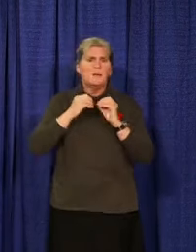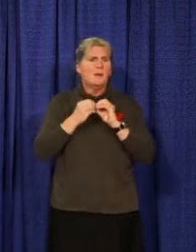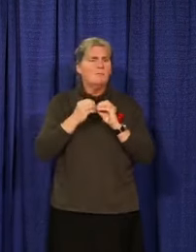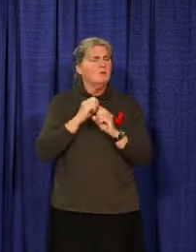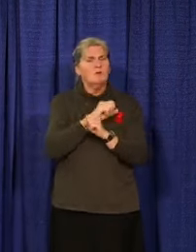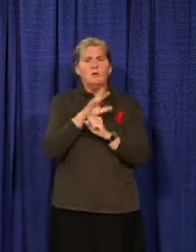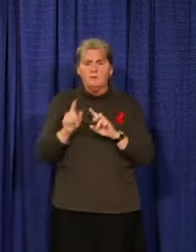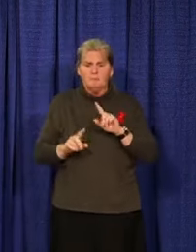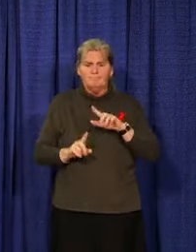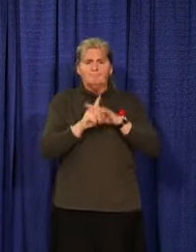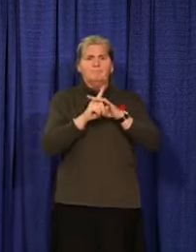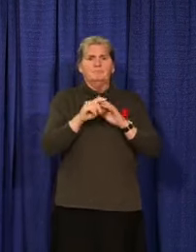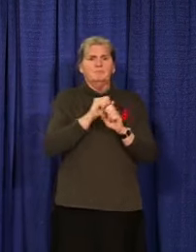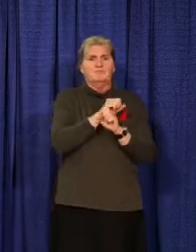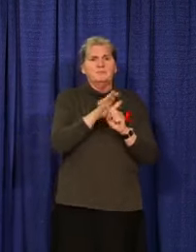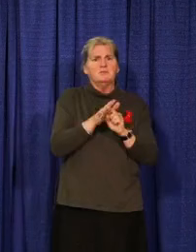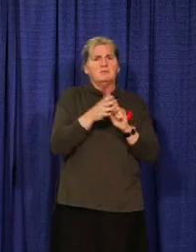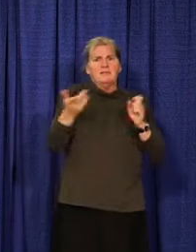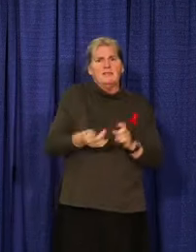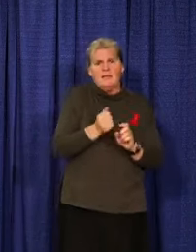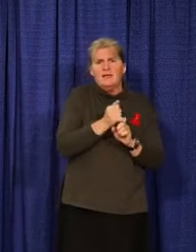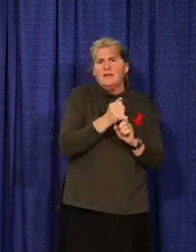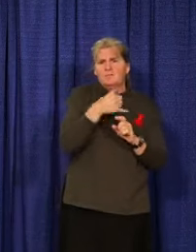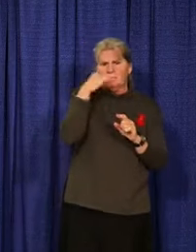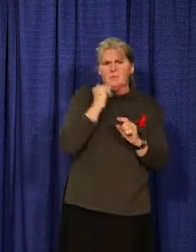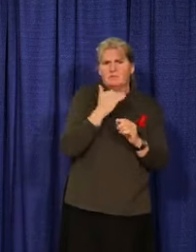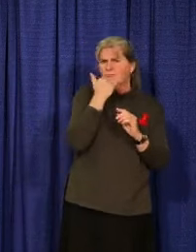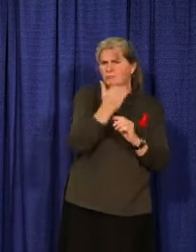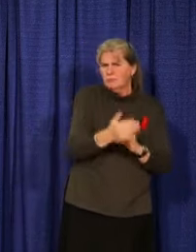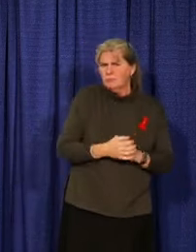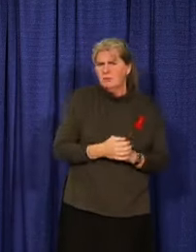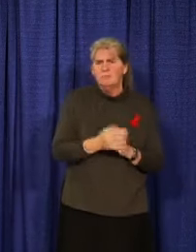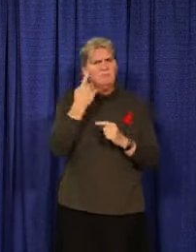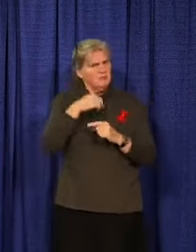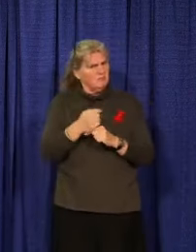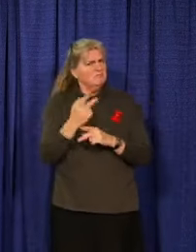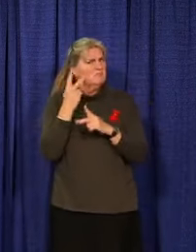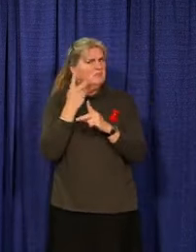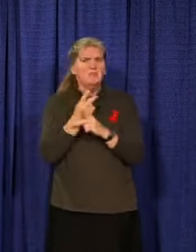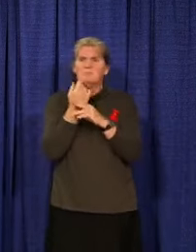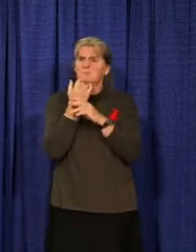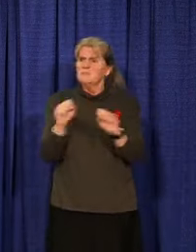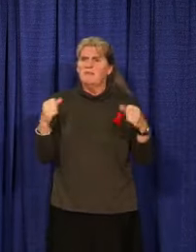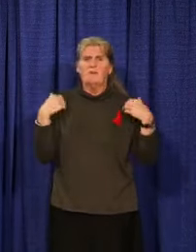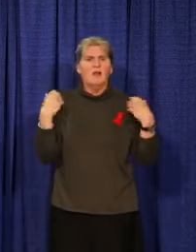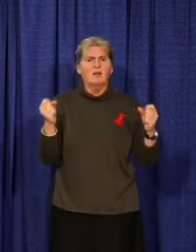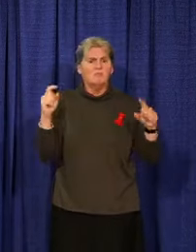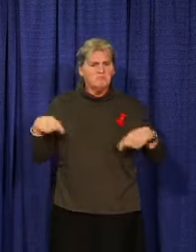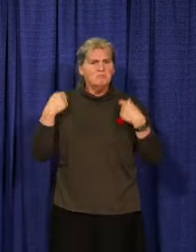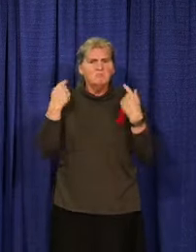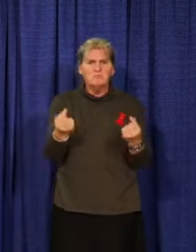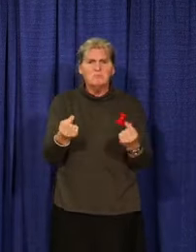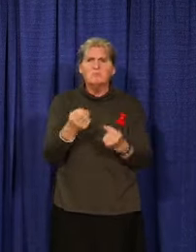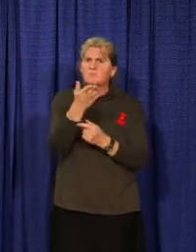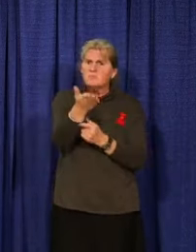have adapted to the new realities that are necessary to keep our communities safe and healthy. Yukoners have been doing their